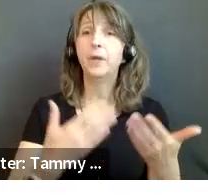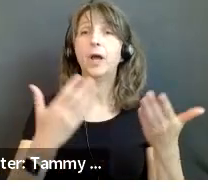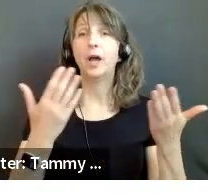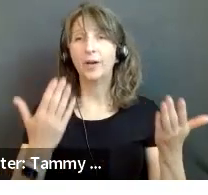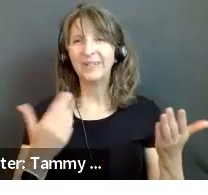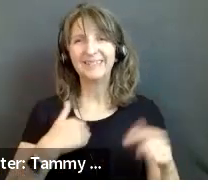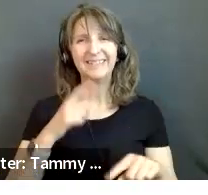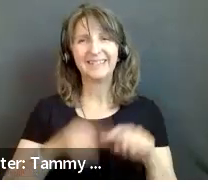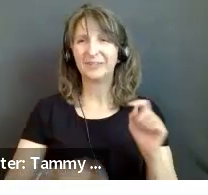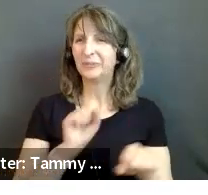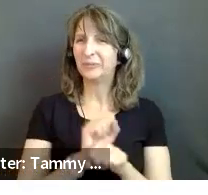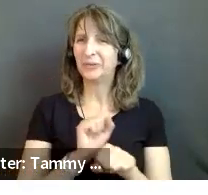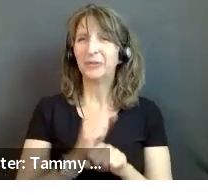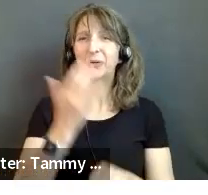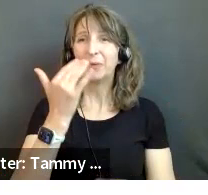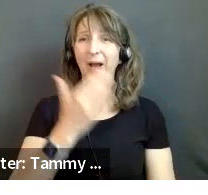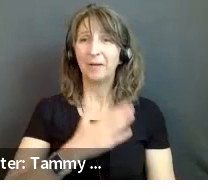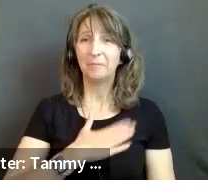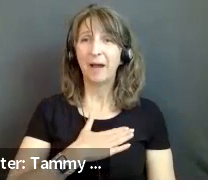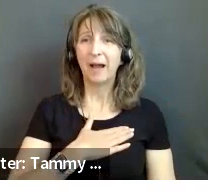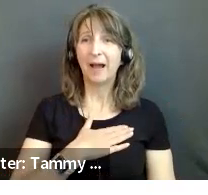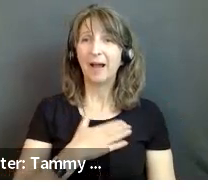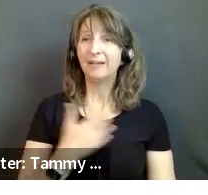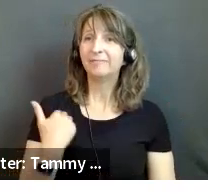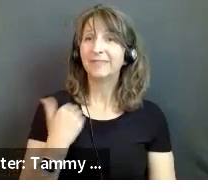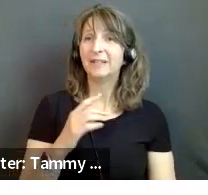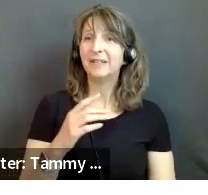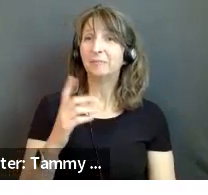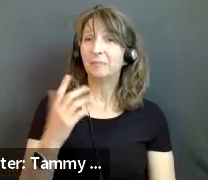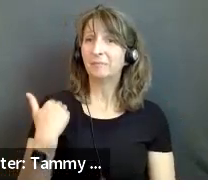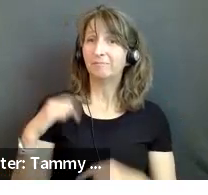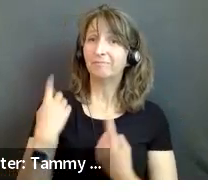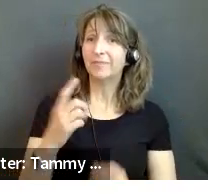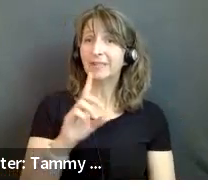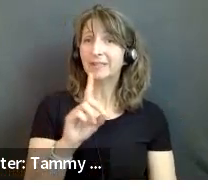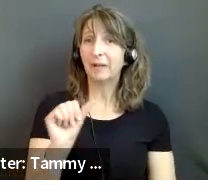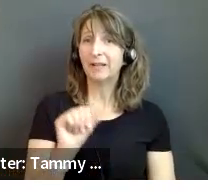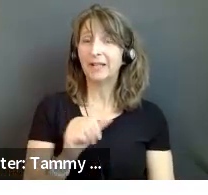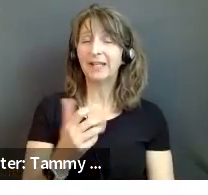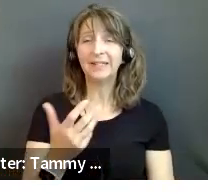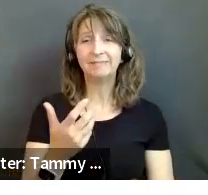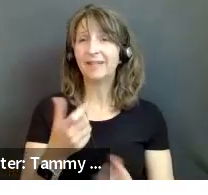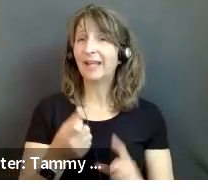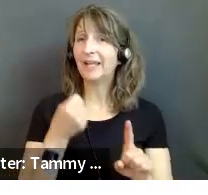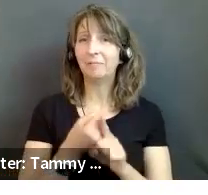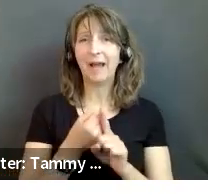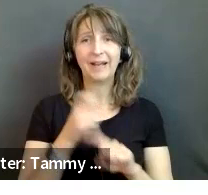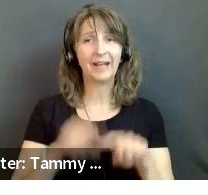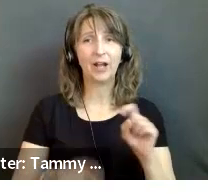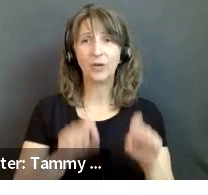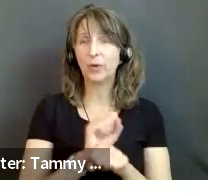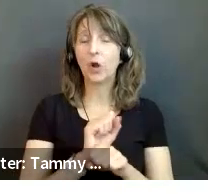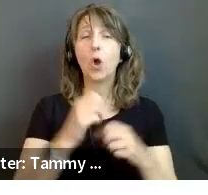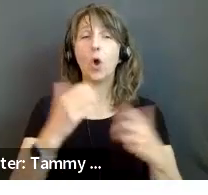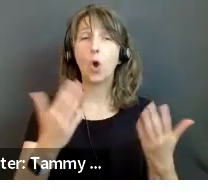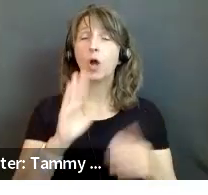In their work.